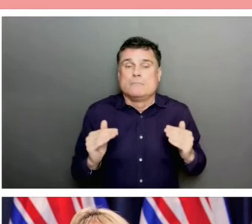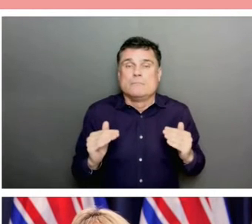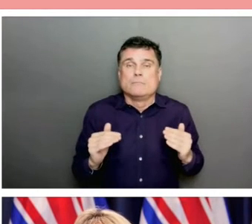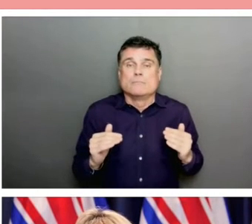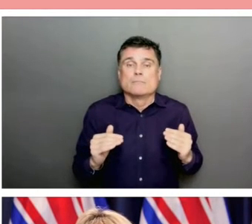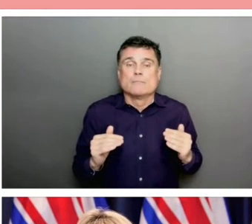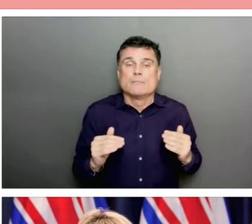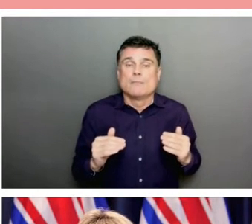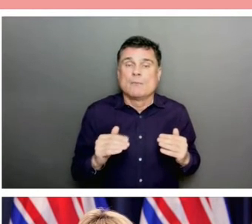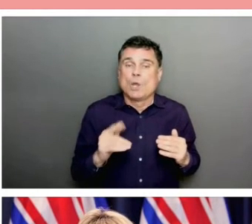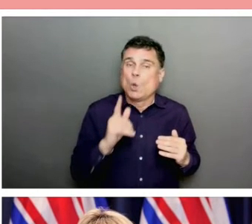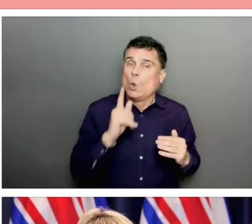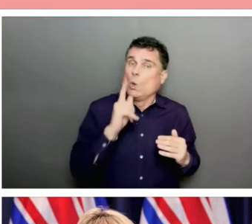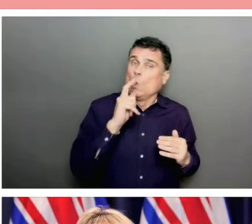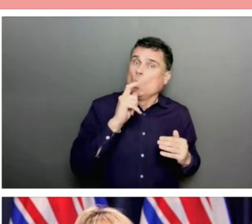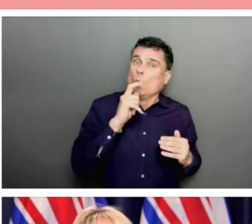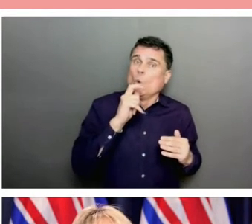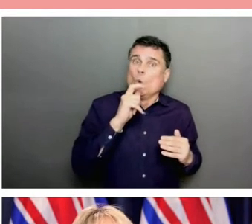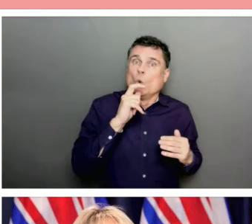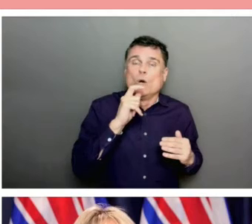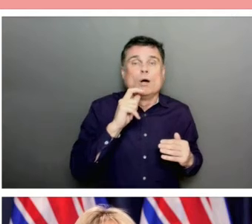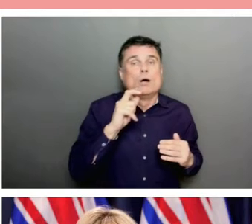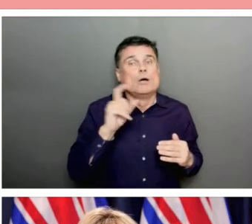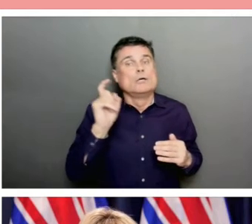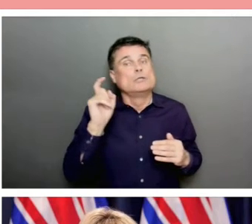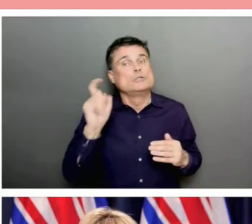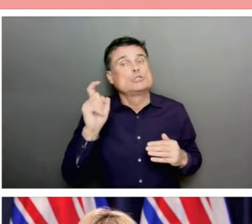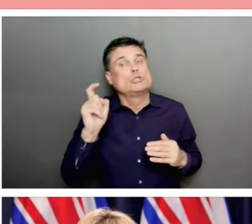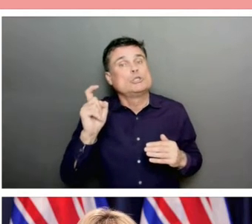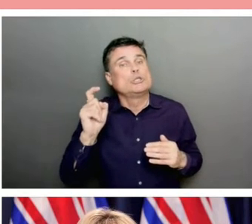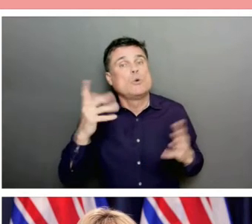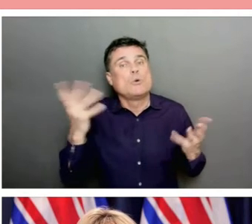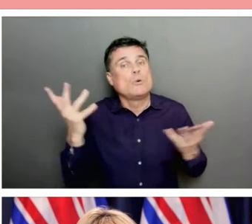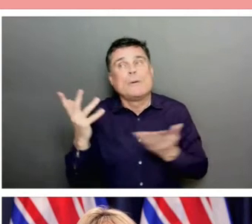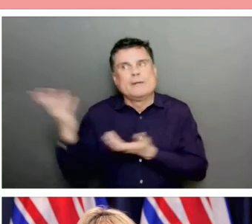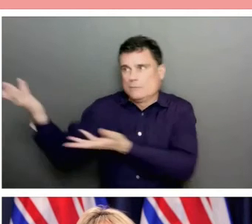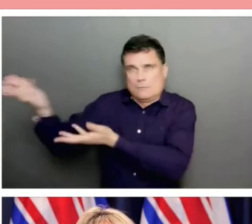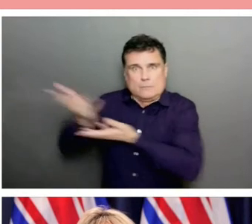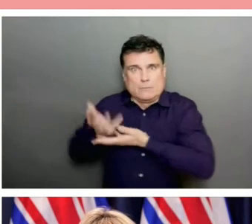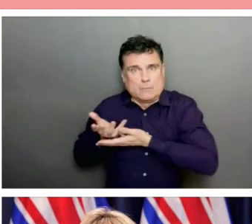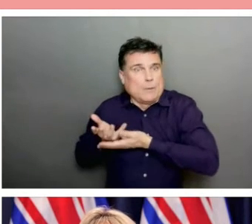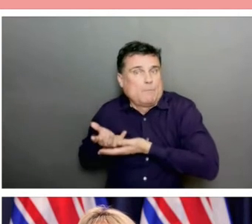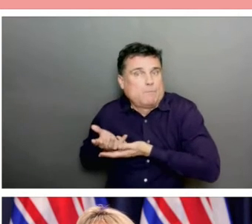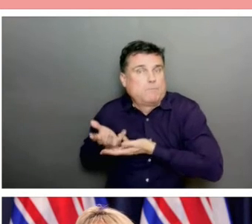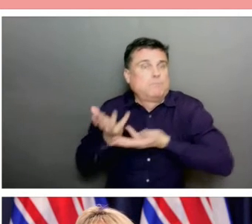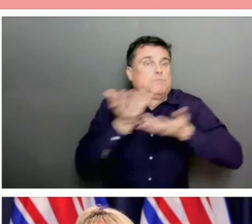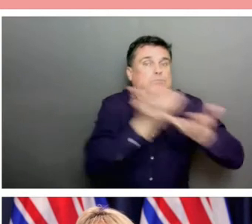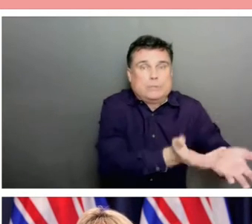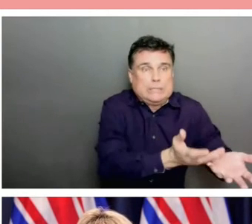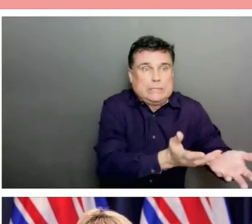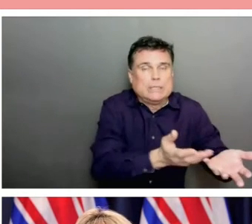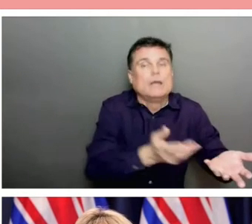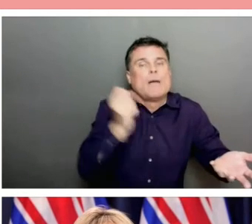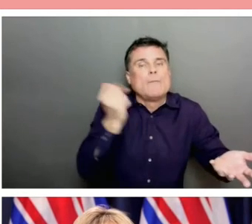protection to those most at risk and taking the pressure off our health care system so we're able to provide